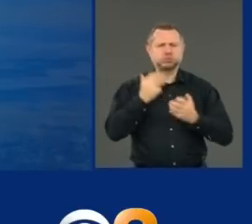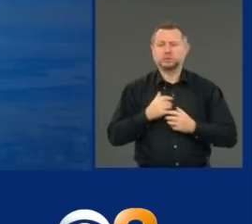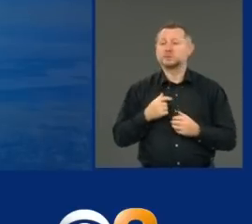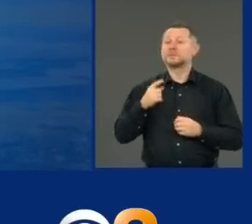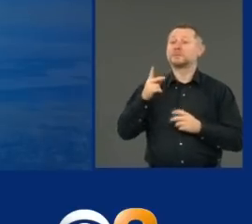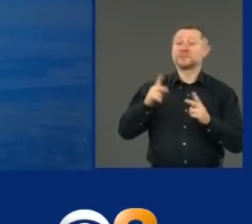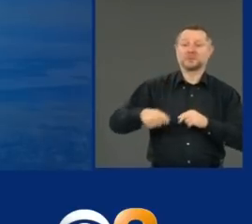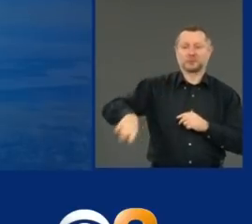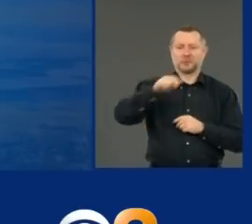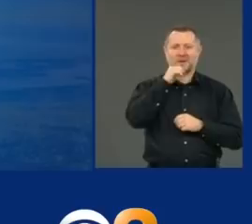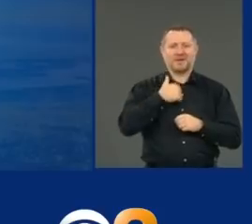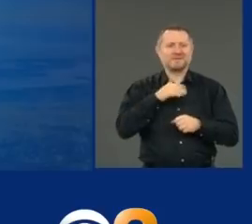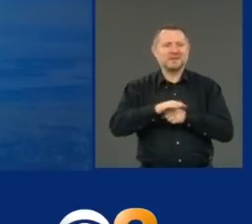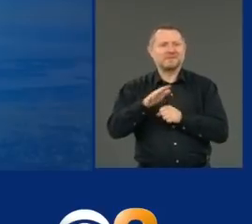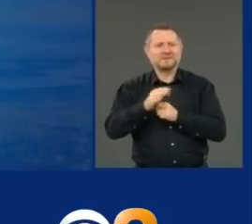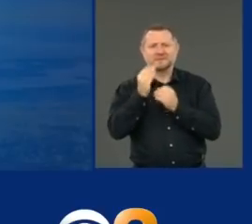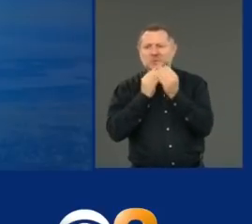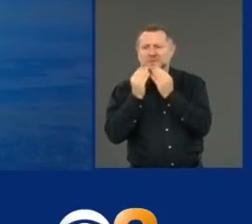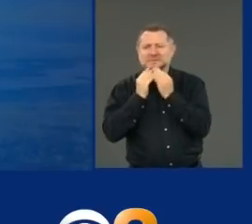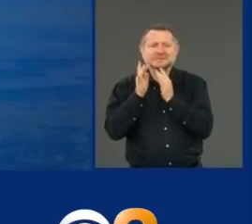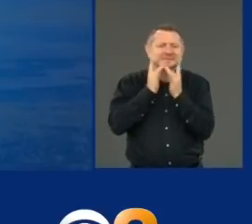EVERYBODY HAS PAID A HIGH PRICE